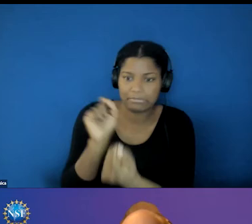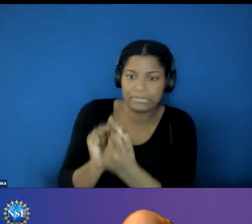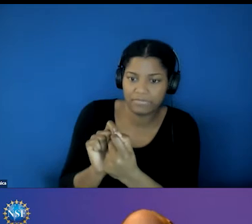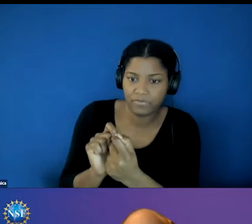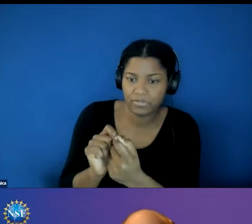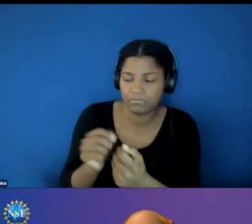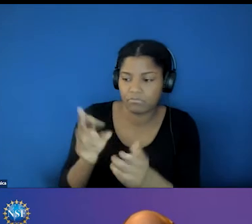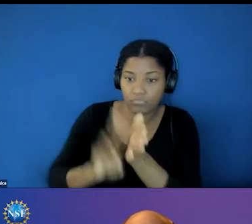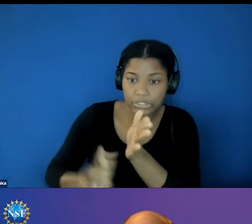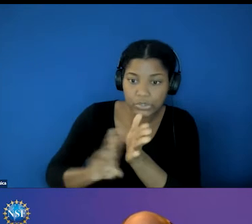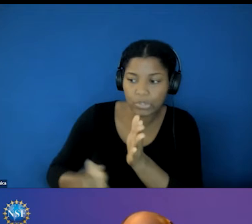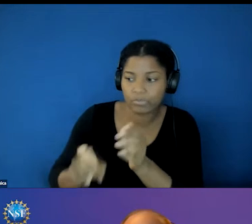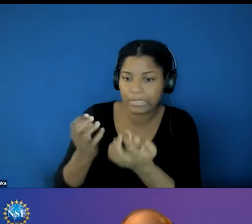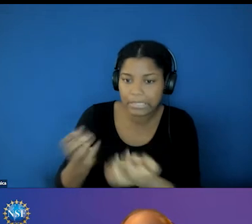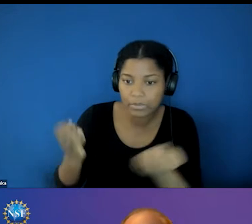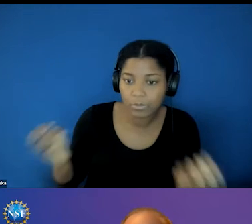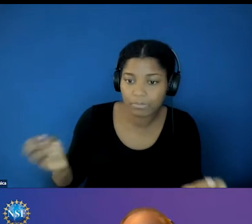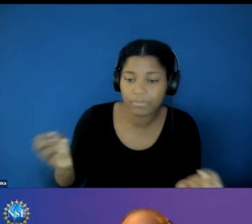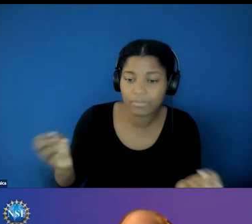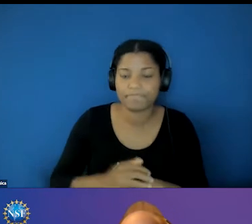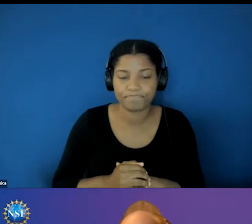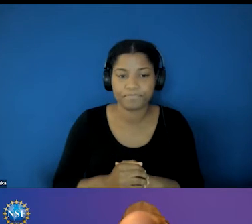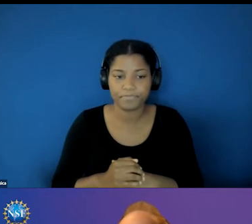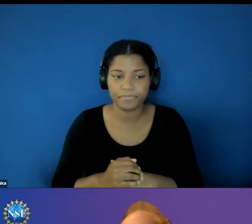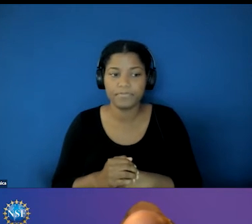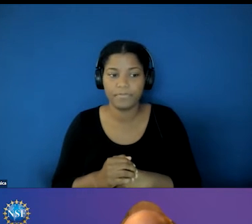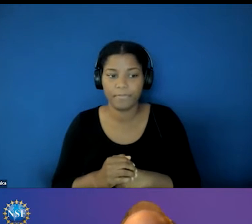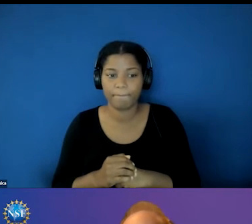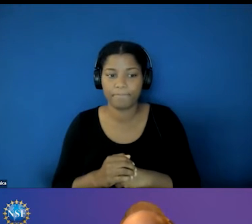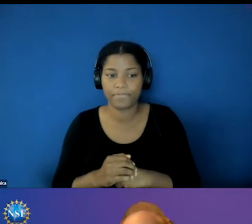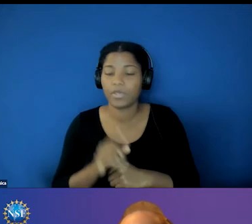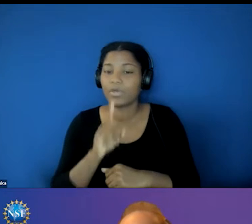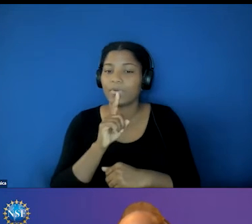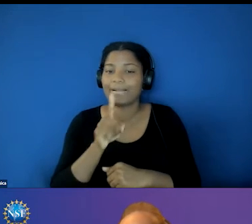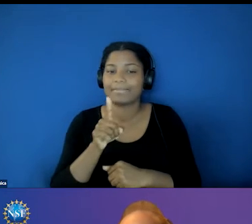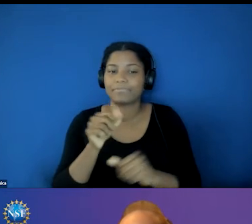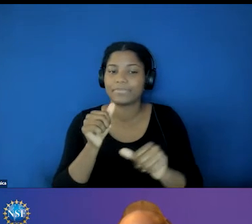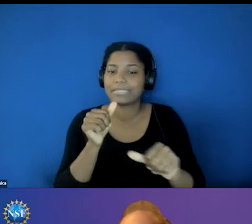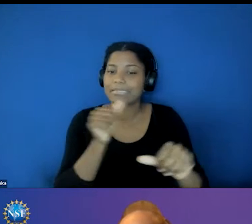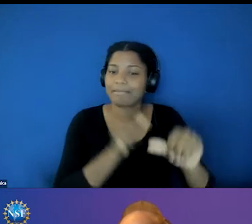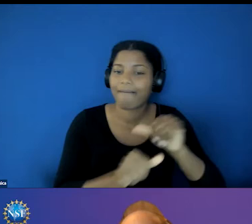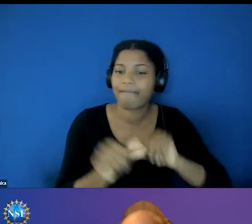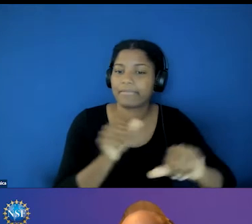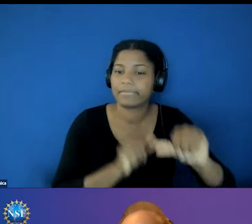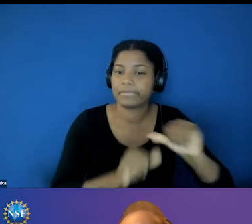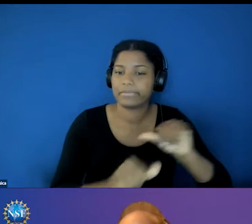So, it's important to note, and it's highlighted here, that it's the science that drives the request. Yes,